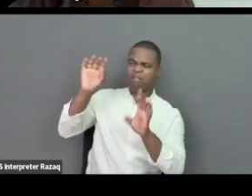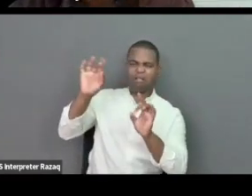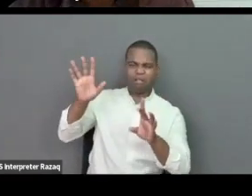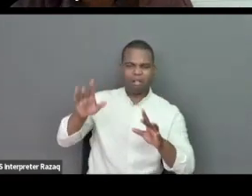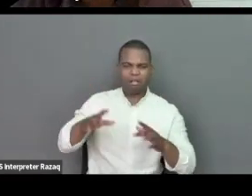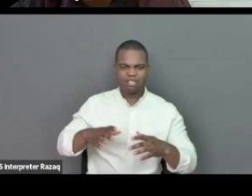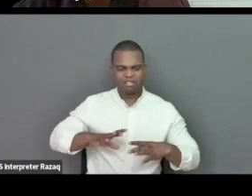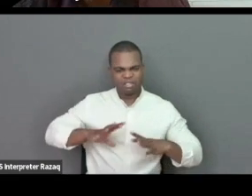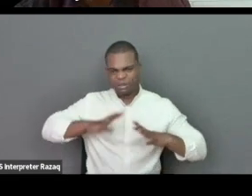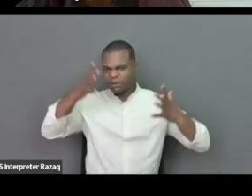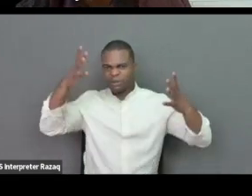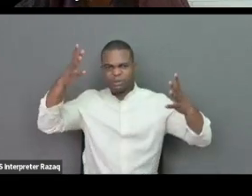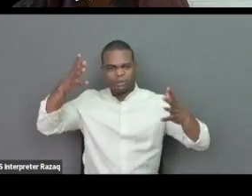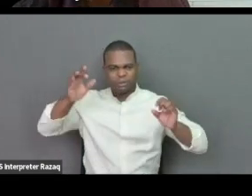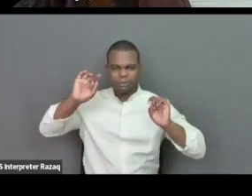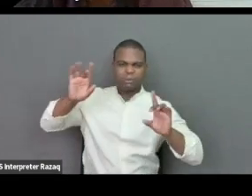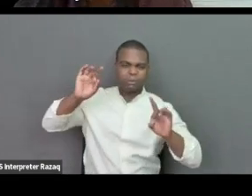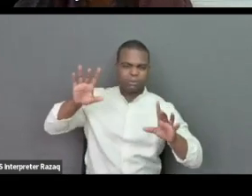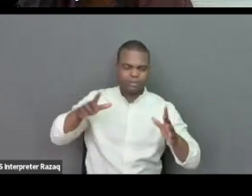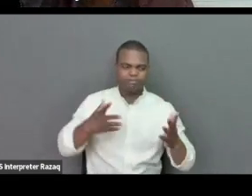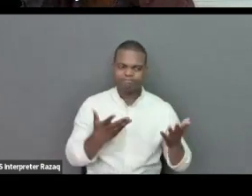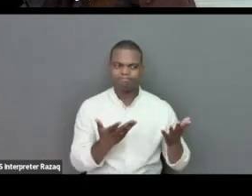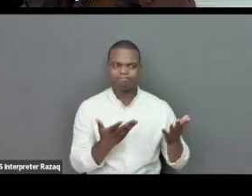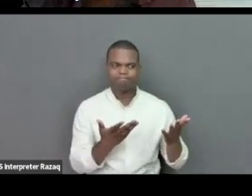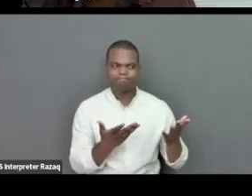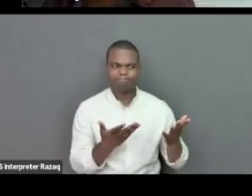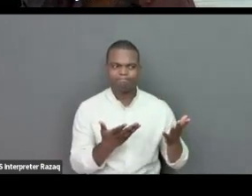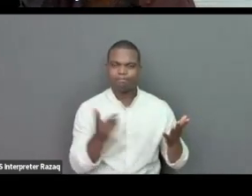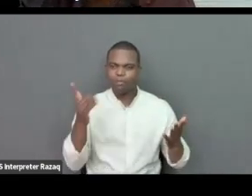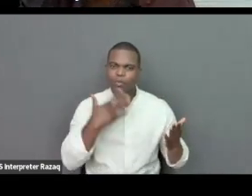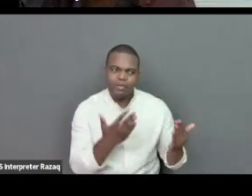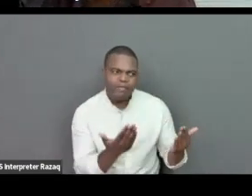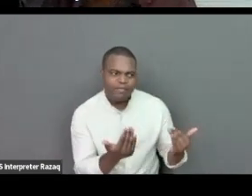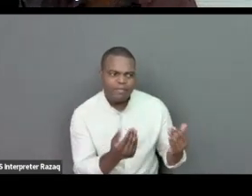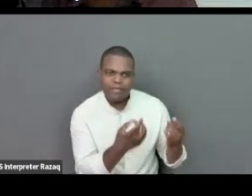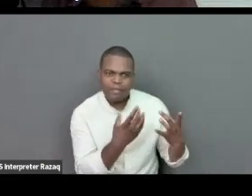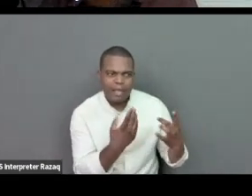but like helpful, more detailed feedback from